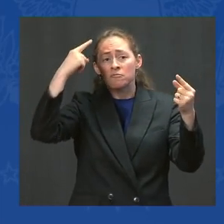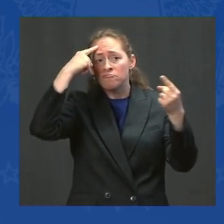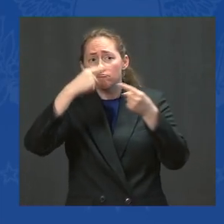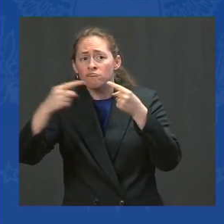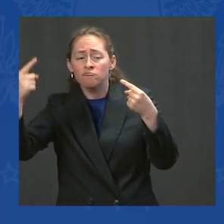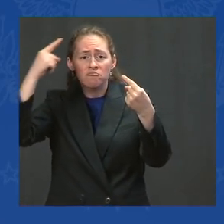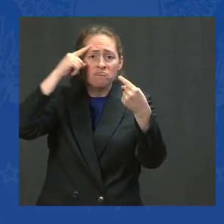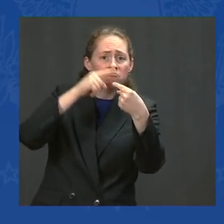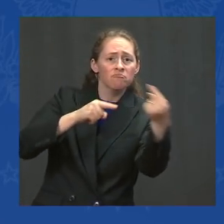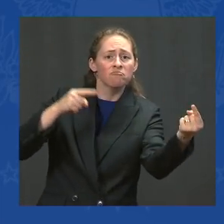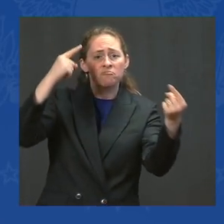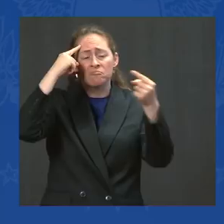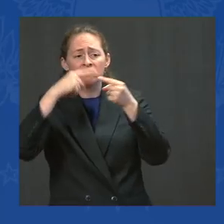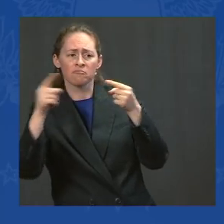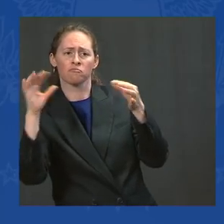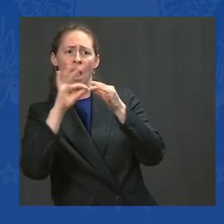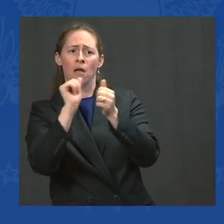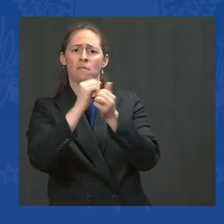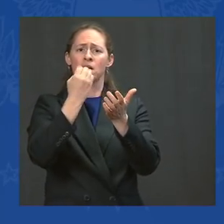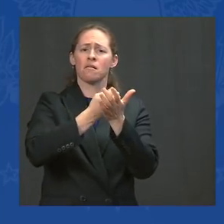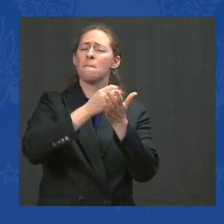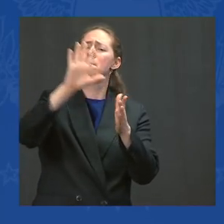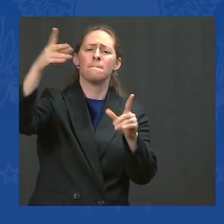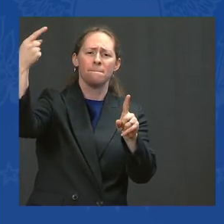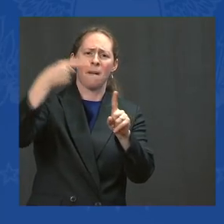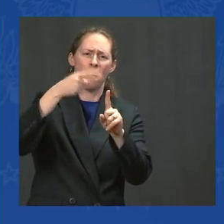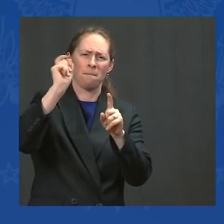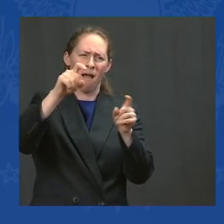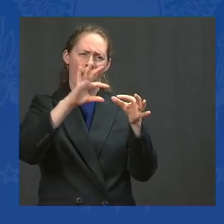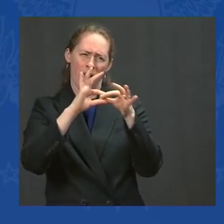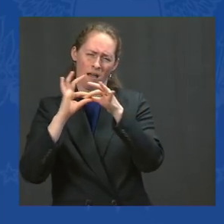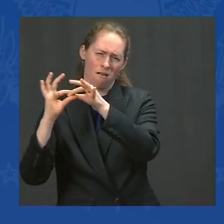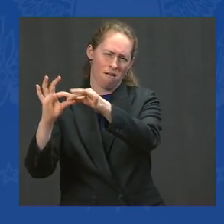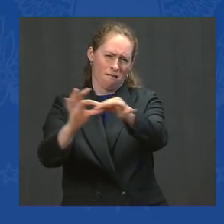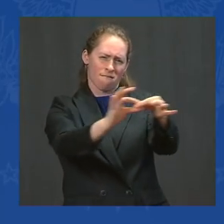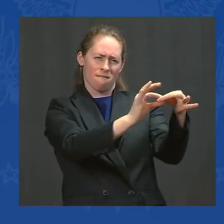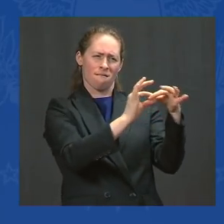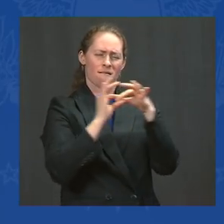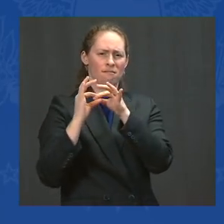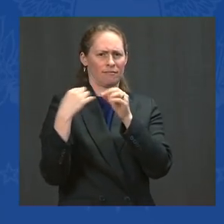we should be united on one thing: passage of the Bipartisan Infrastructure Framework,